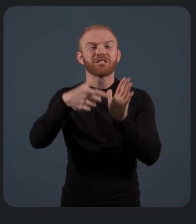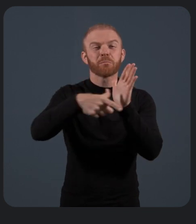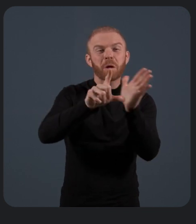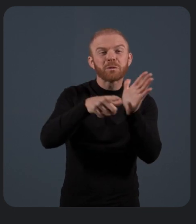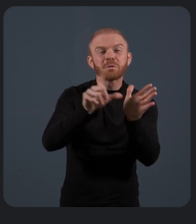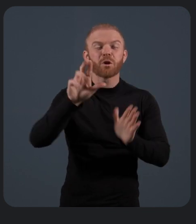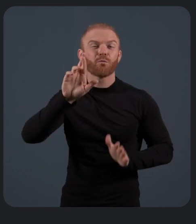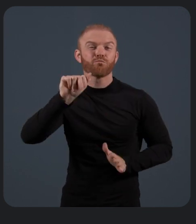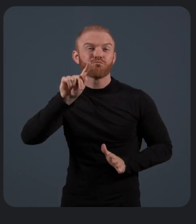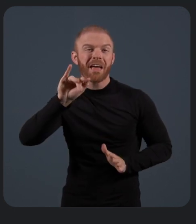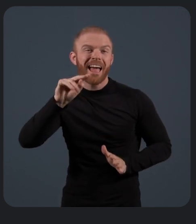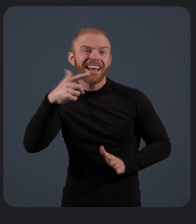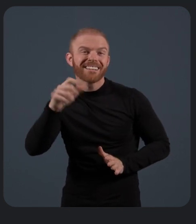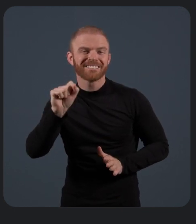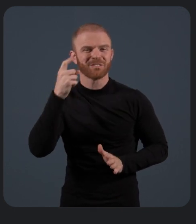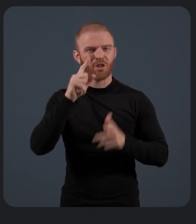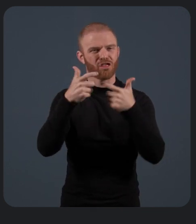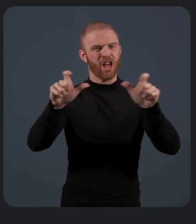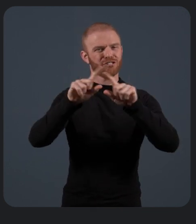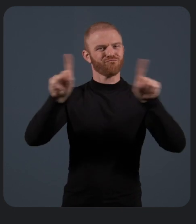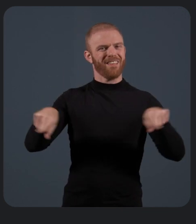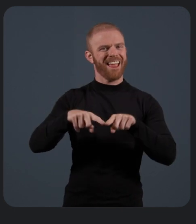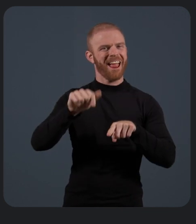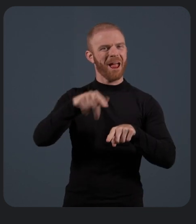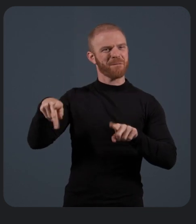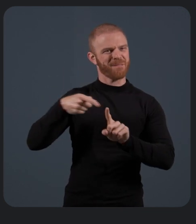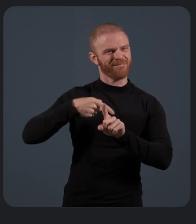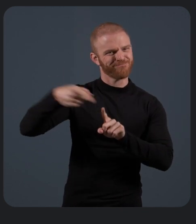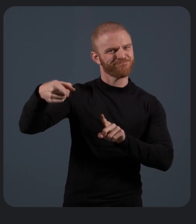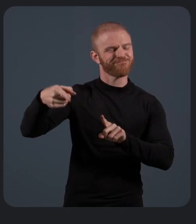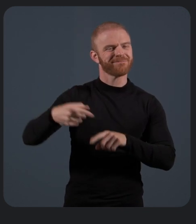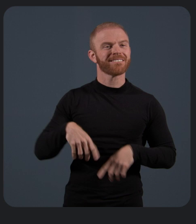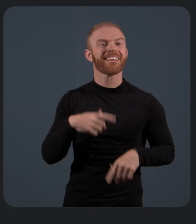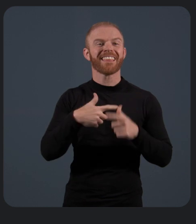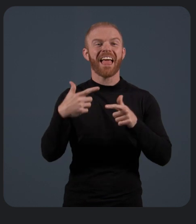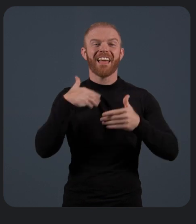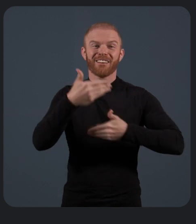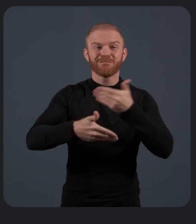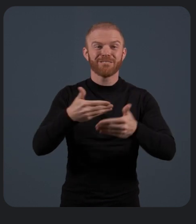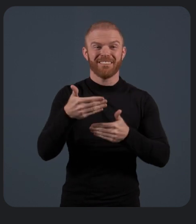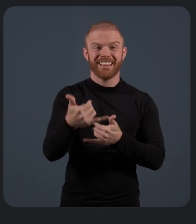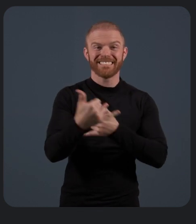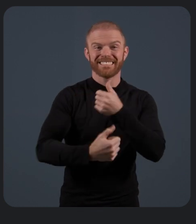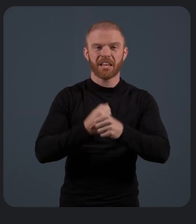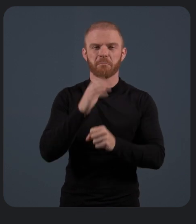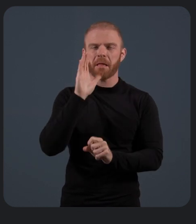for large-screen applications. And then as we move throughout the year, we're updating the look of Google Play